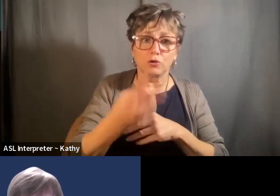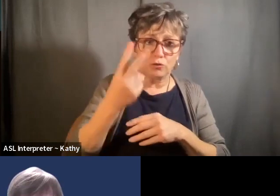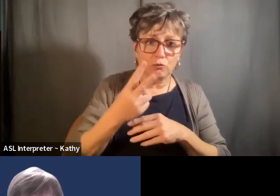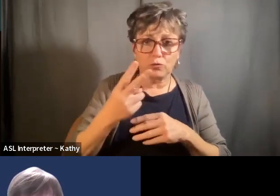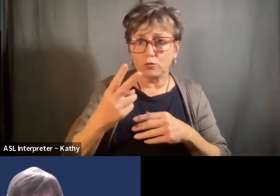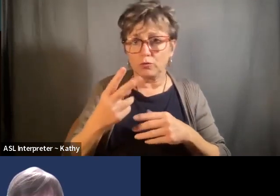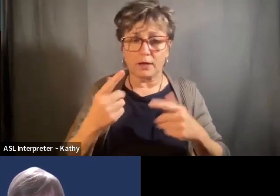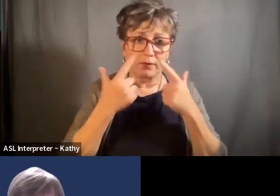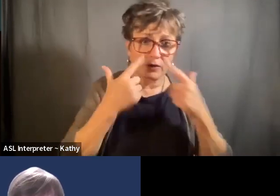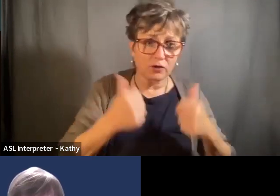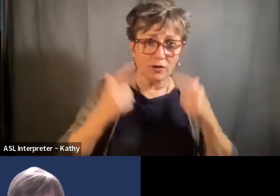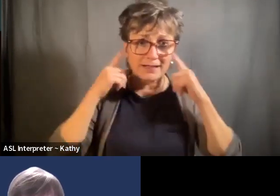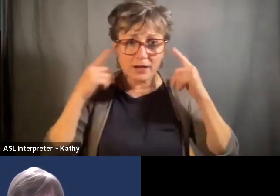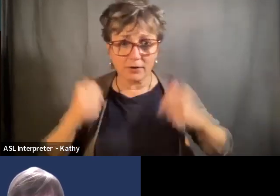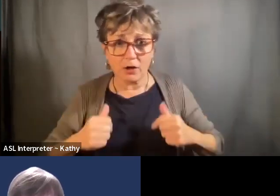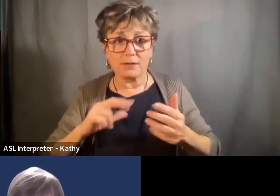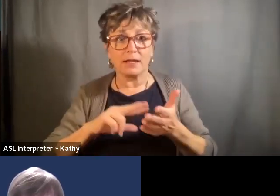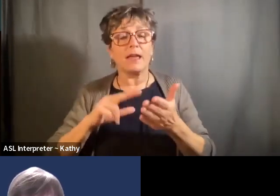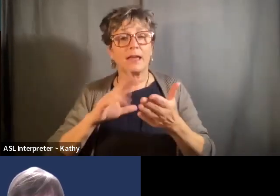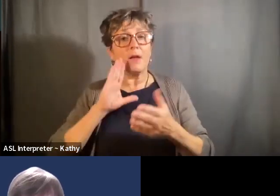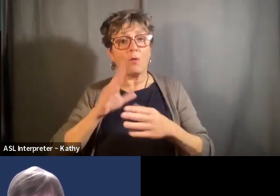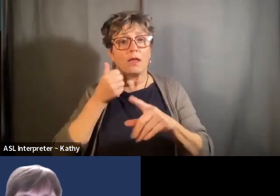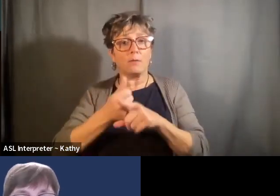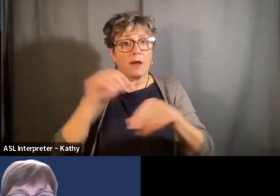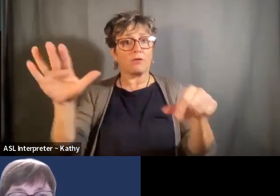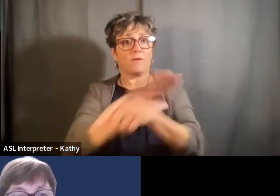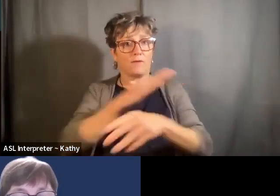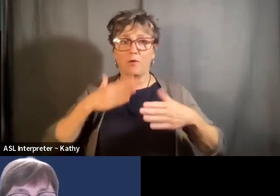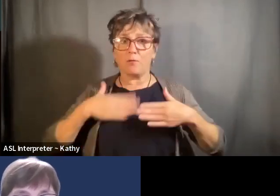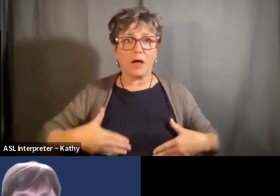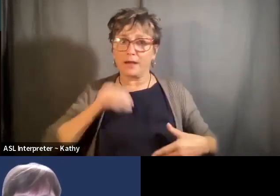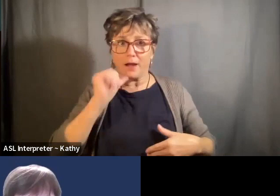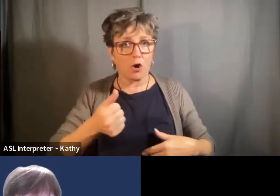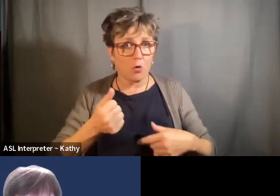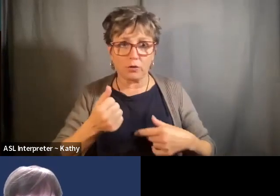body so that's why I think this is going to be a really interesting and novel experiment that